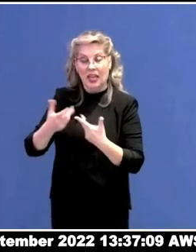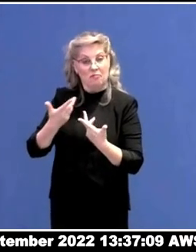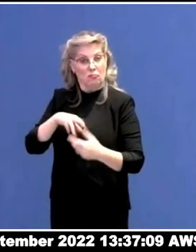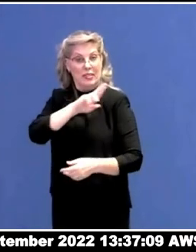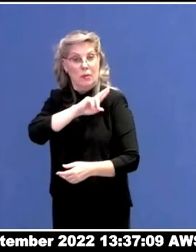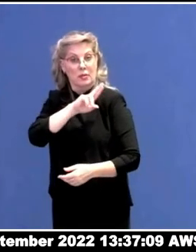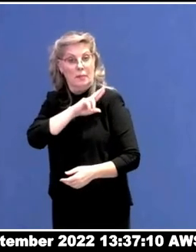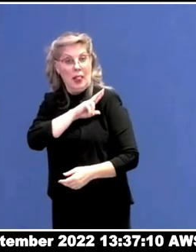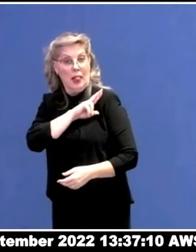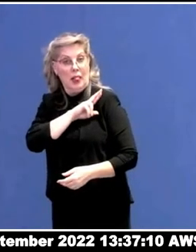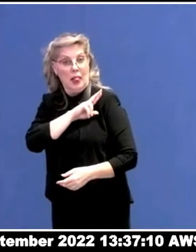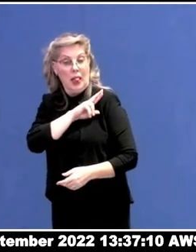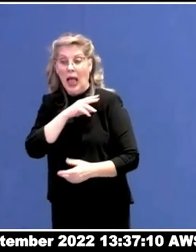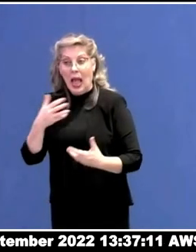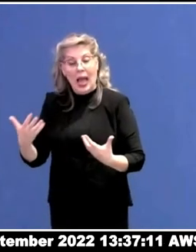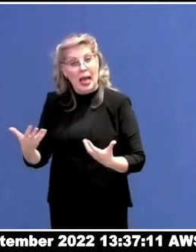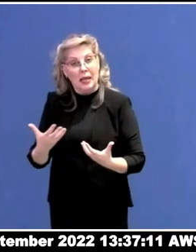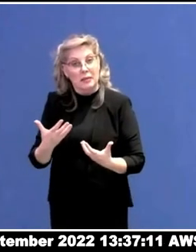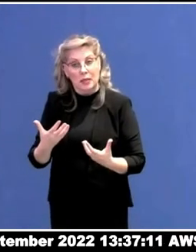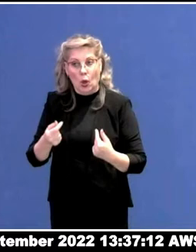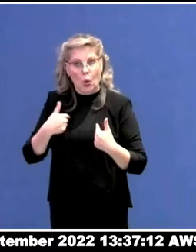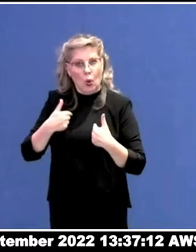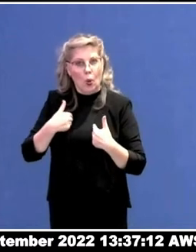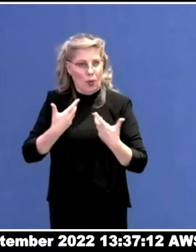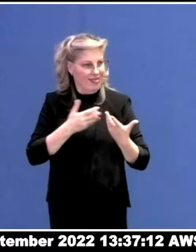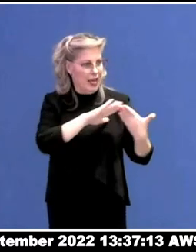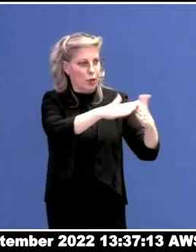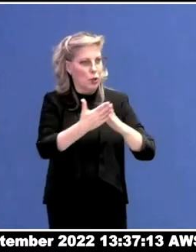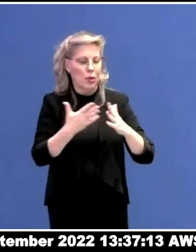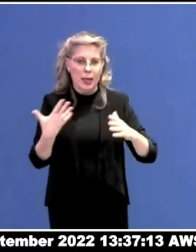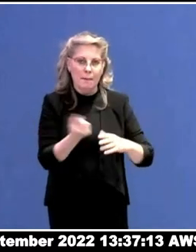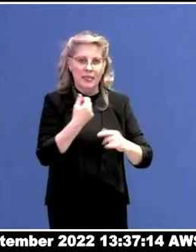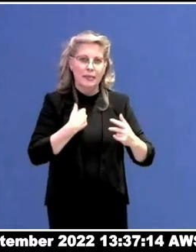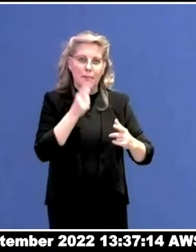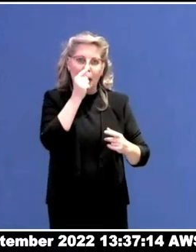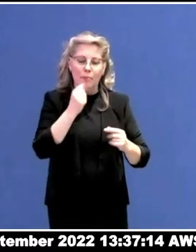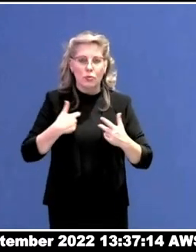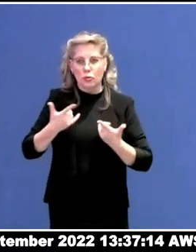What we've - what I've experienced, you know, of the last five decades of my life of